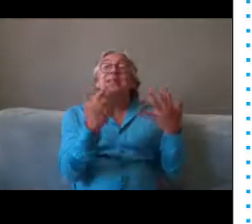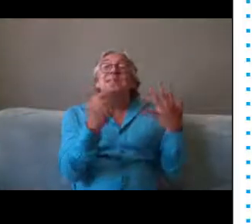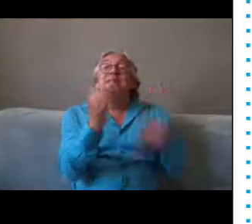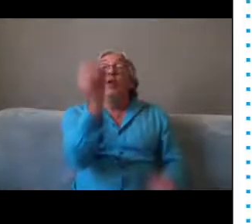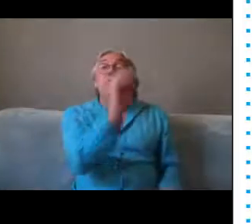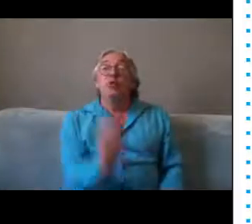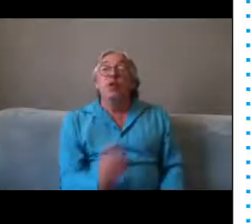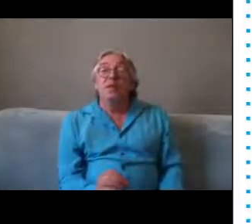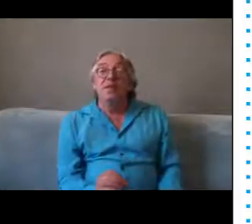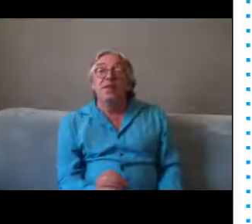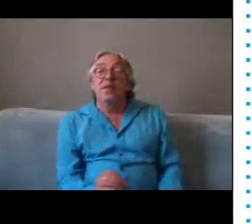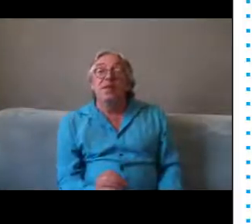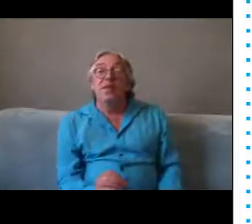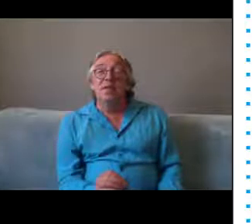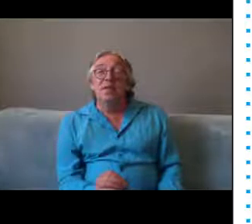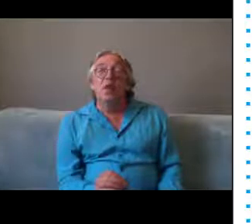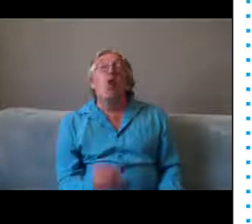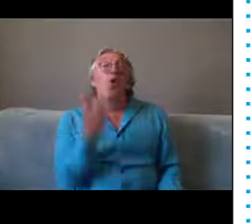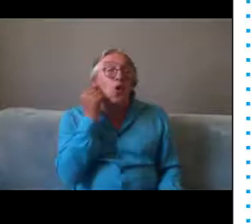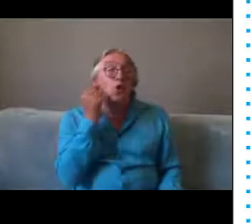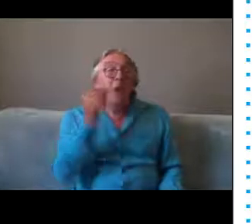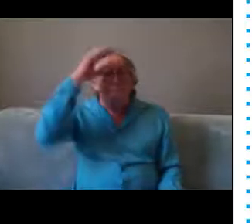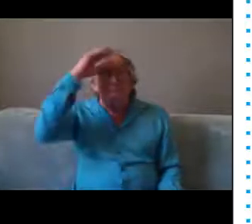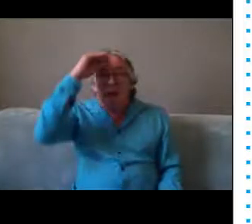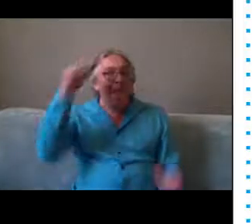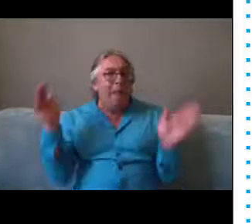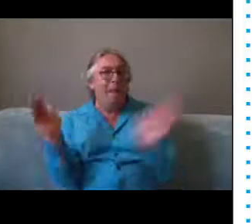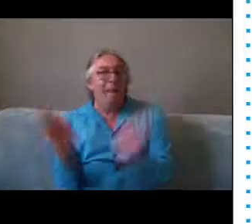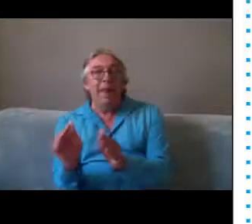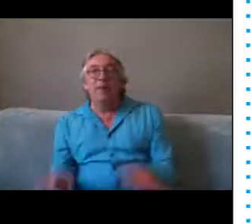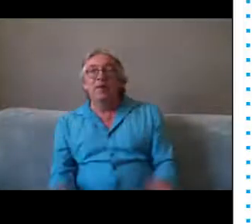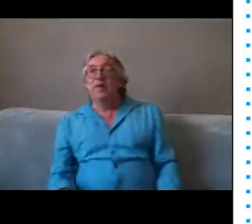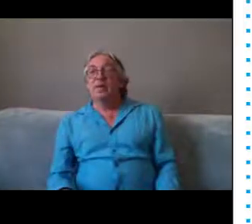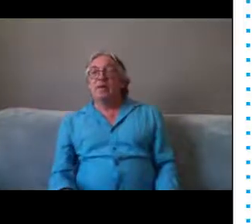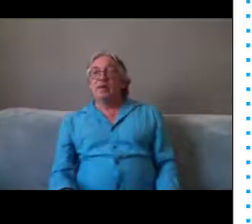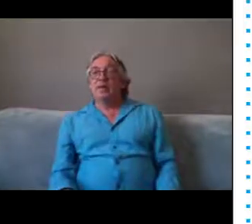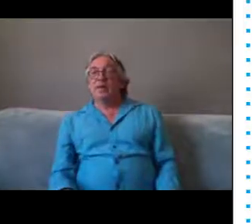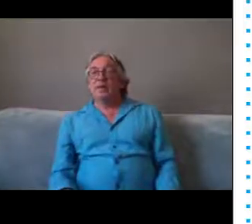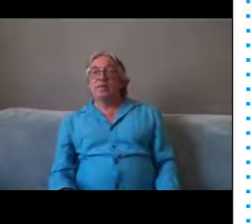that organise the various opportunities that we offer with the programme.